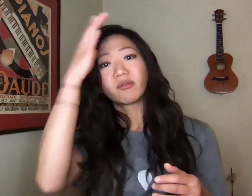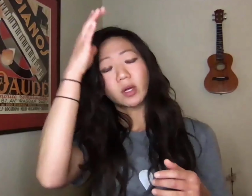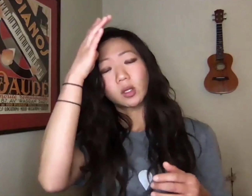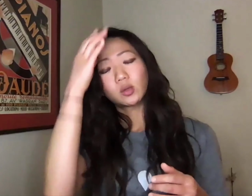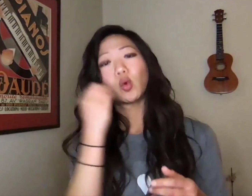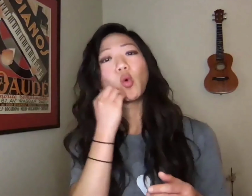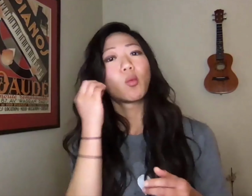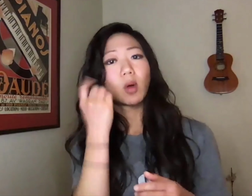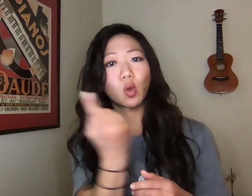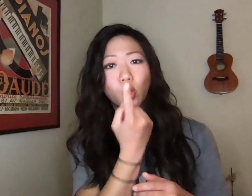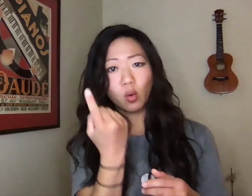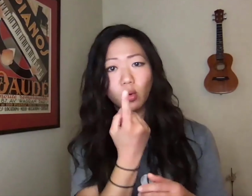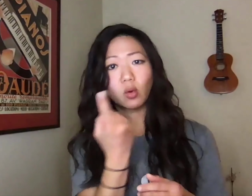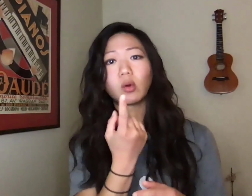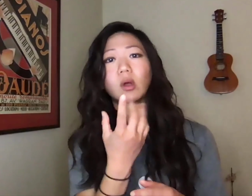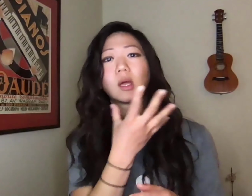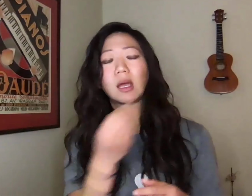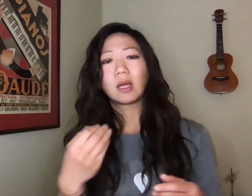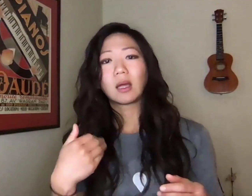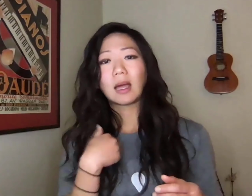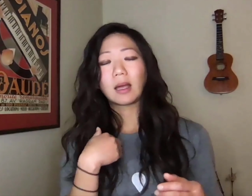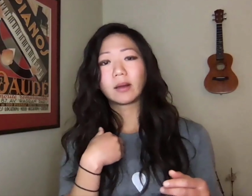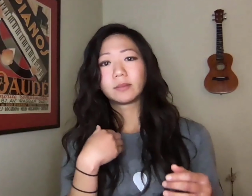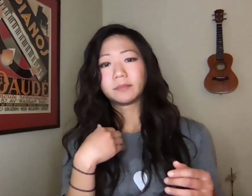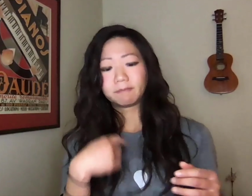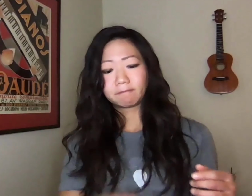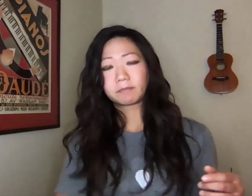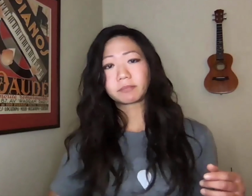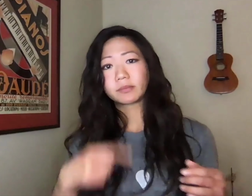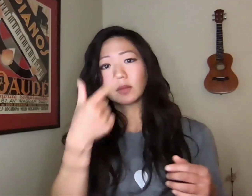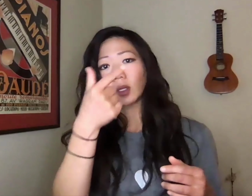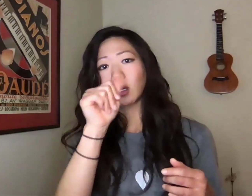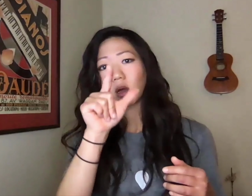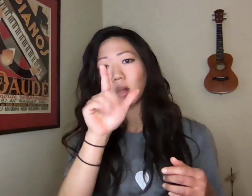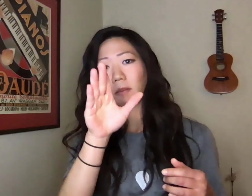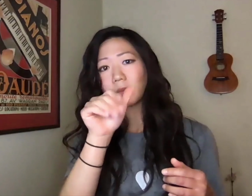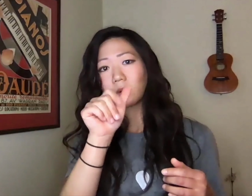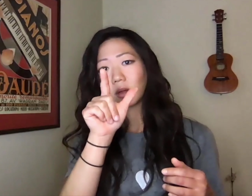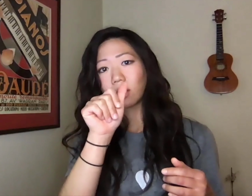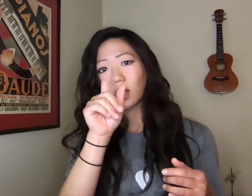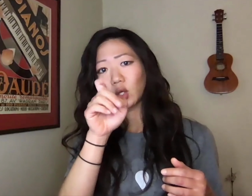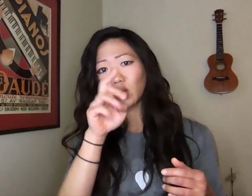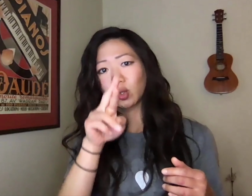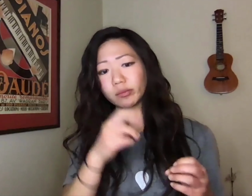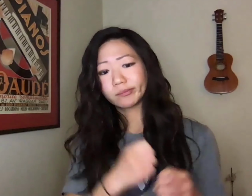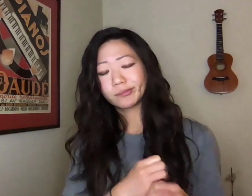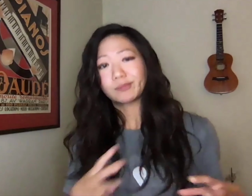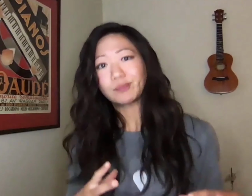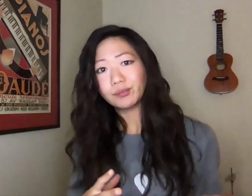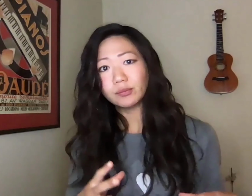One time my father was home alone, and his gallbladder burst.